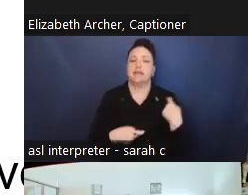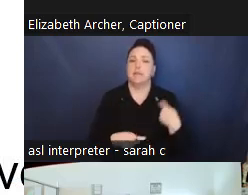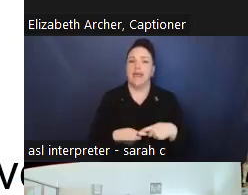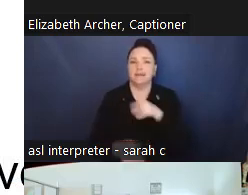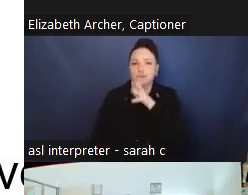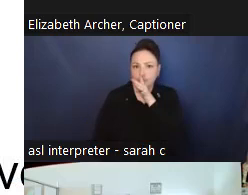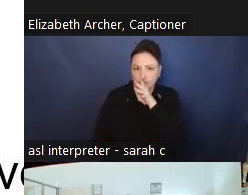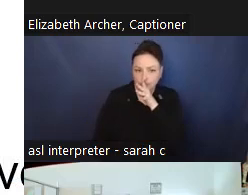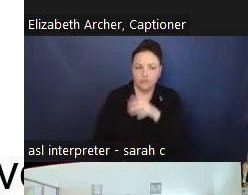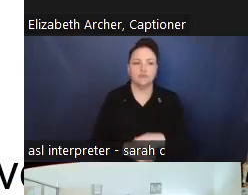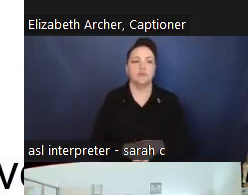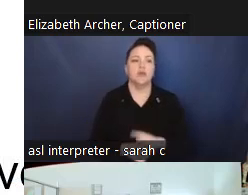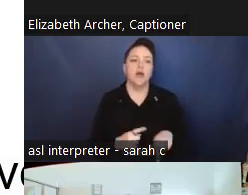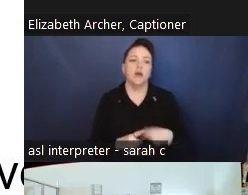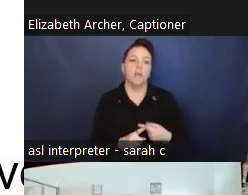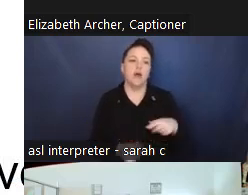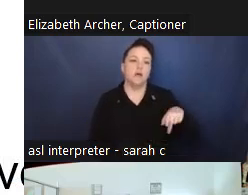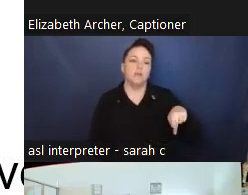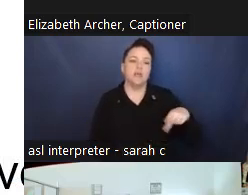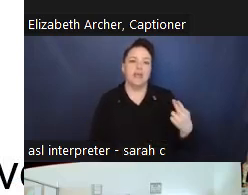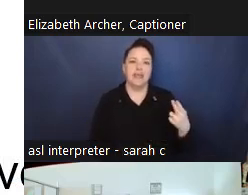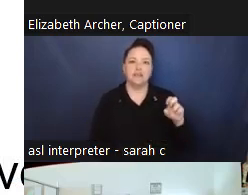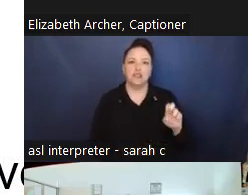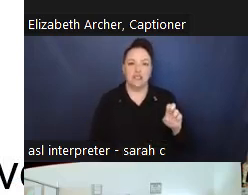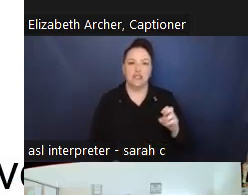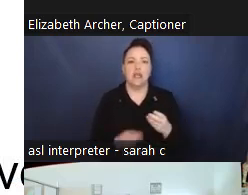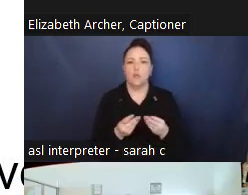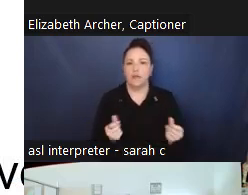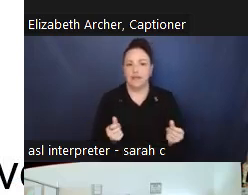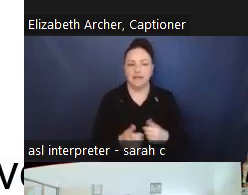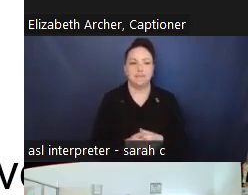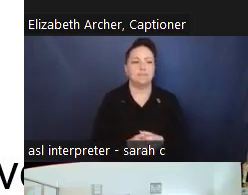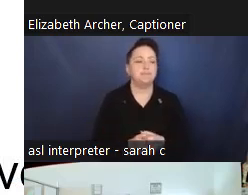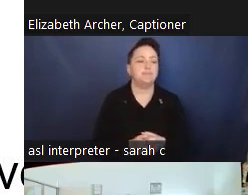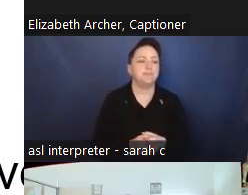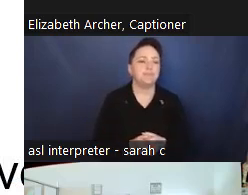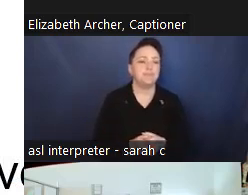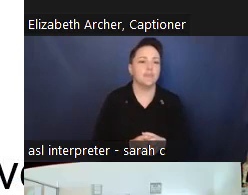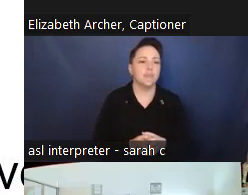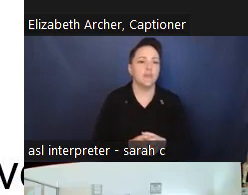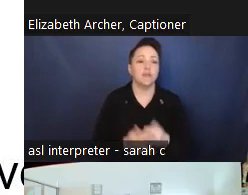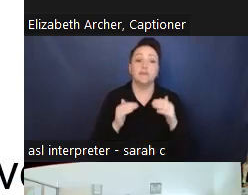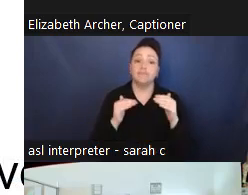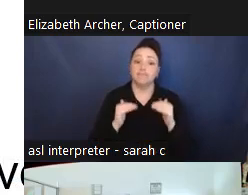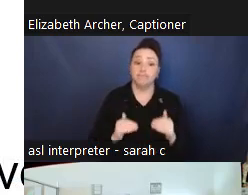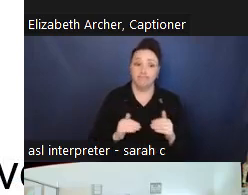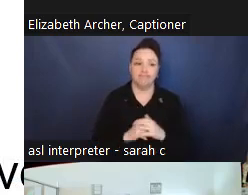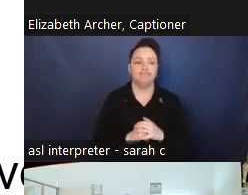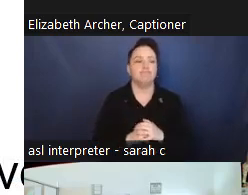will have snap information. There's a link we already talked about PHE partners. There's a